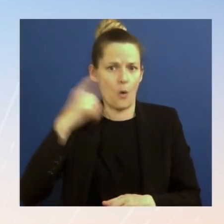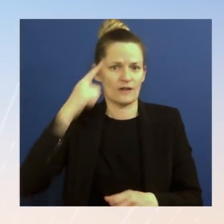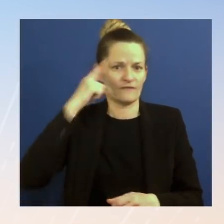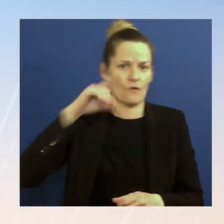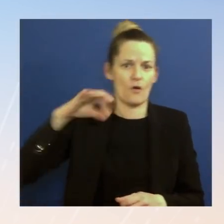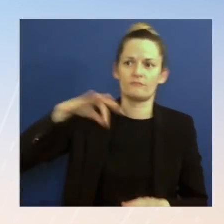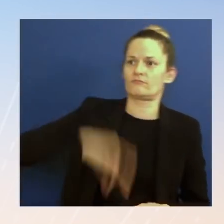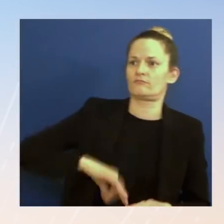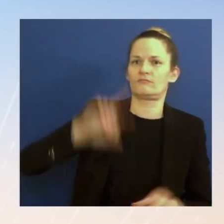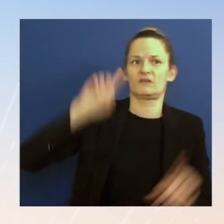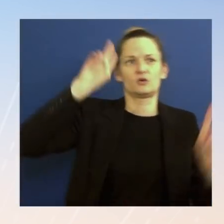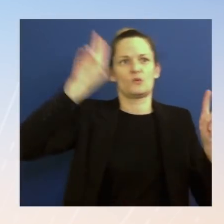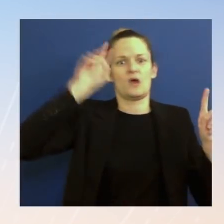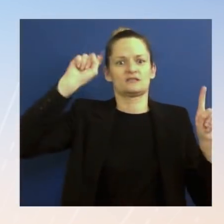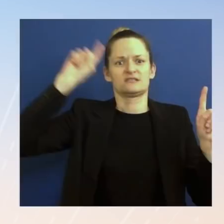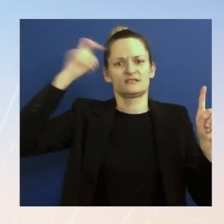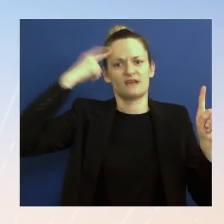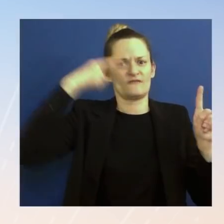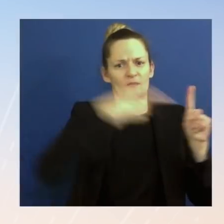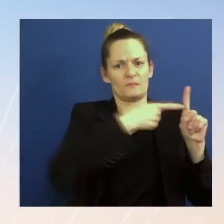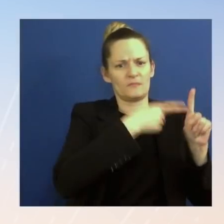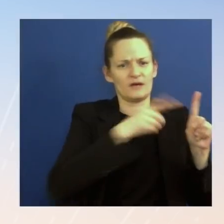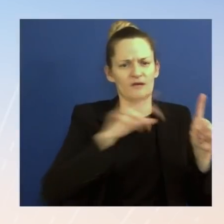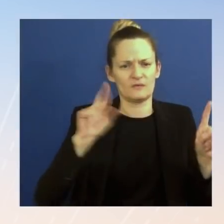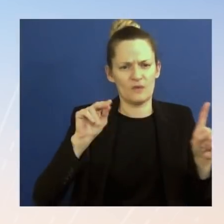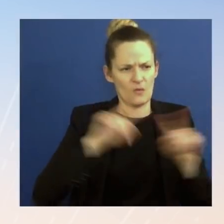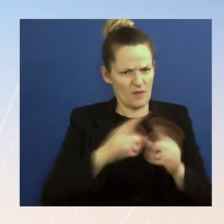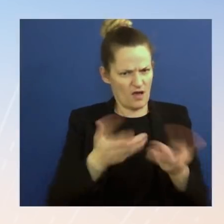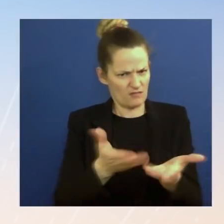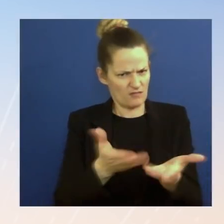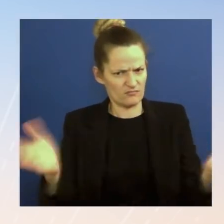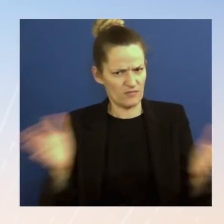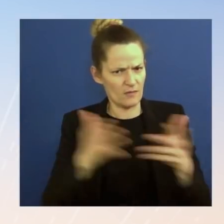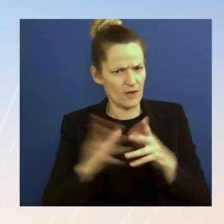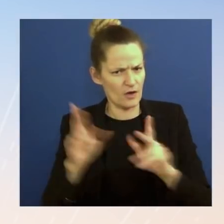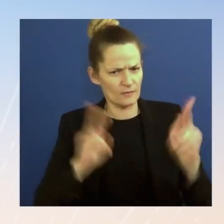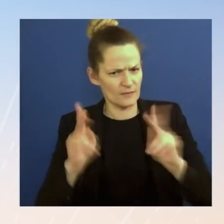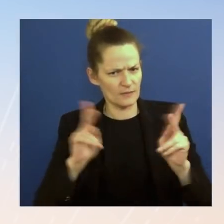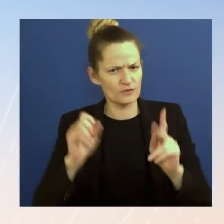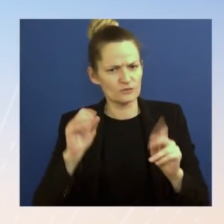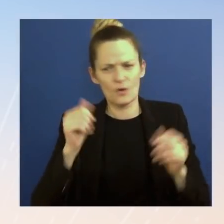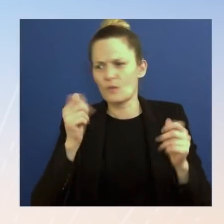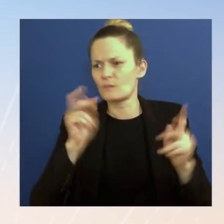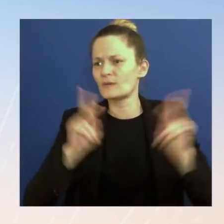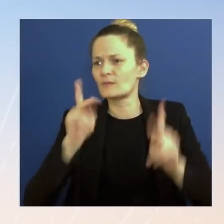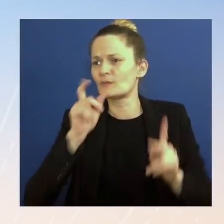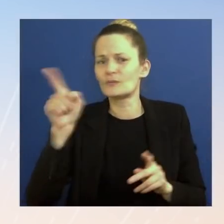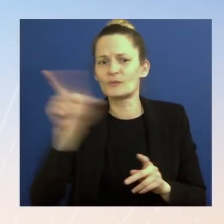especially people who don't have the resources to cover and pay for a lot of these different treatments.